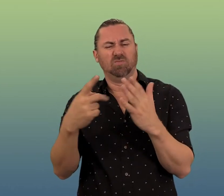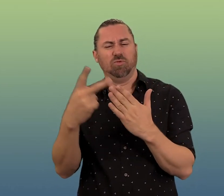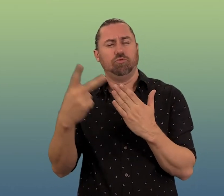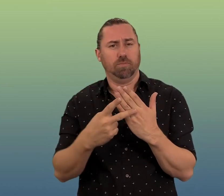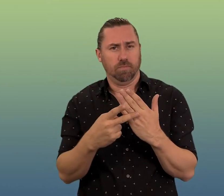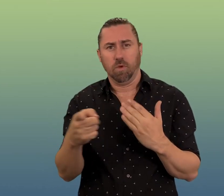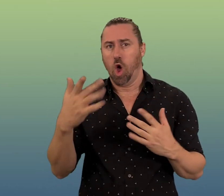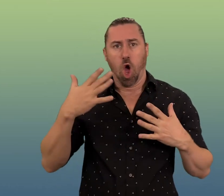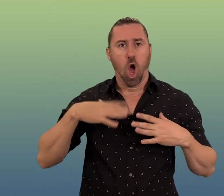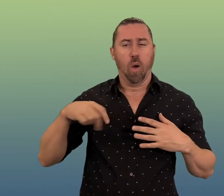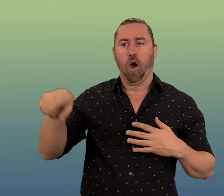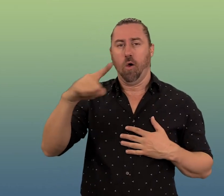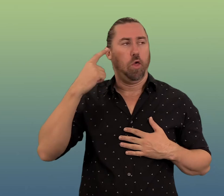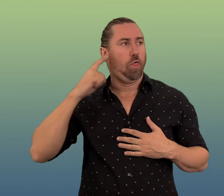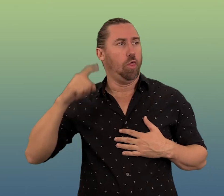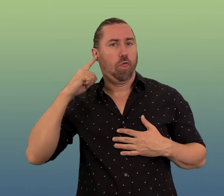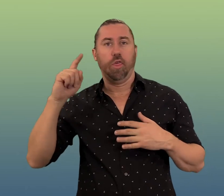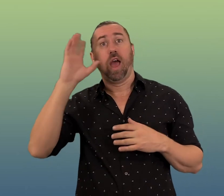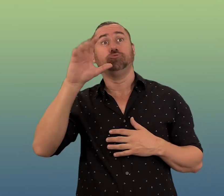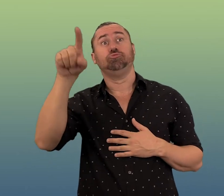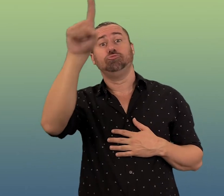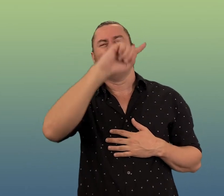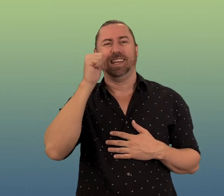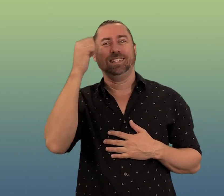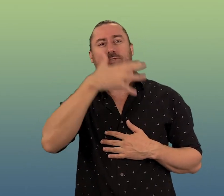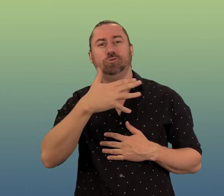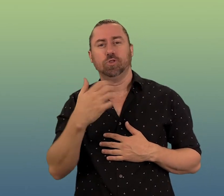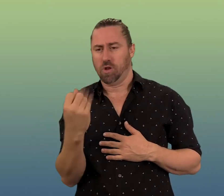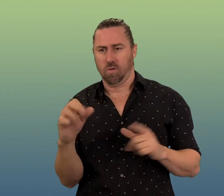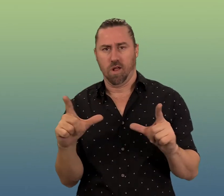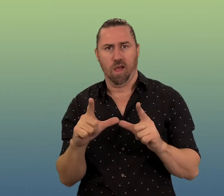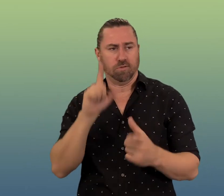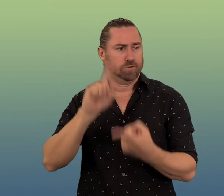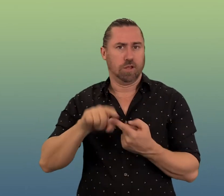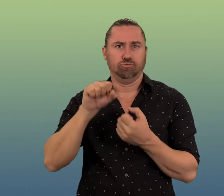aims to reduce unlicensed driving in remote and Indigenous communities